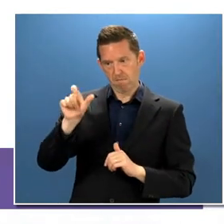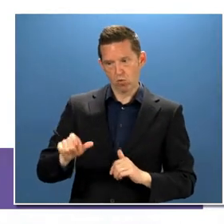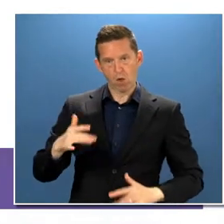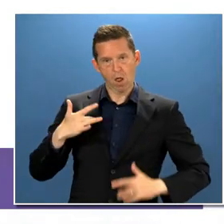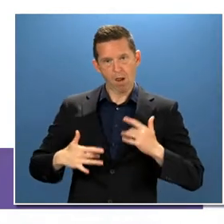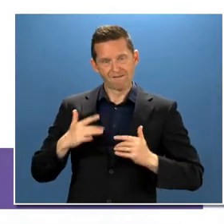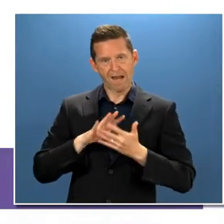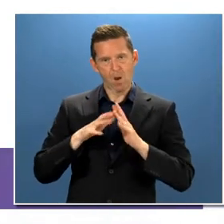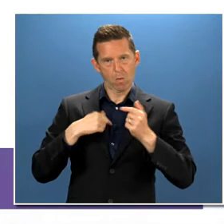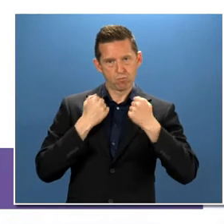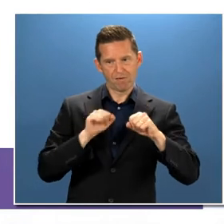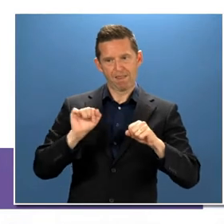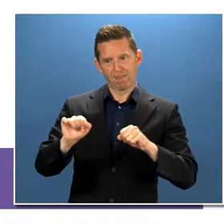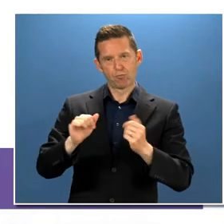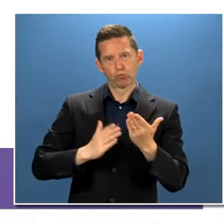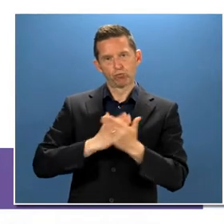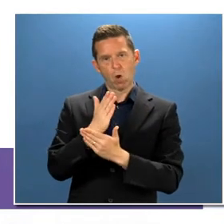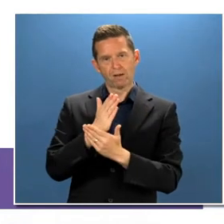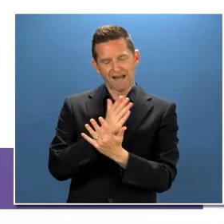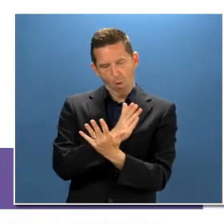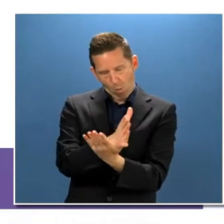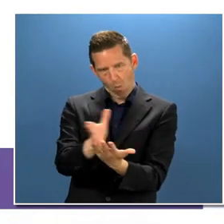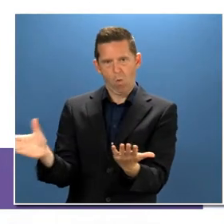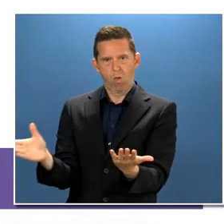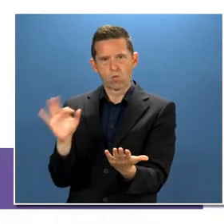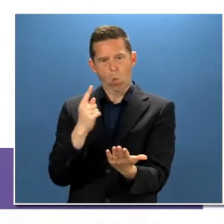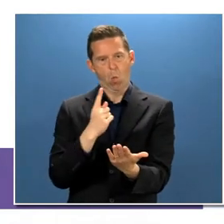So the model at the moment, as you said, is really about setting out